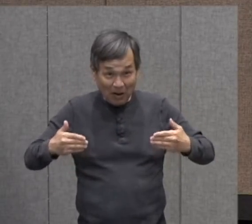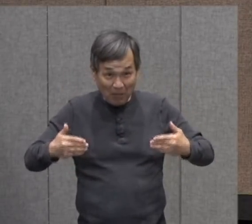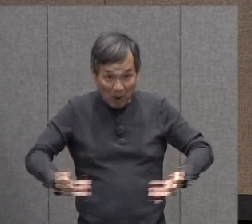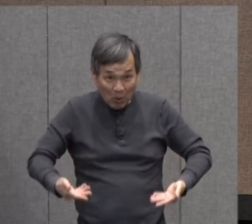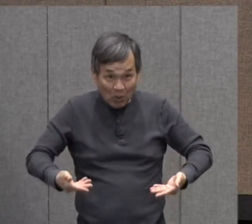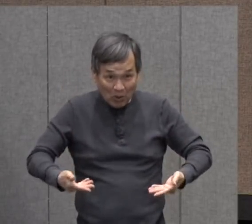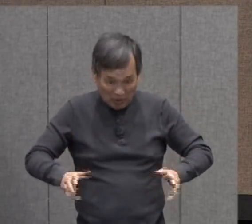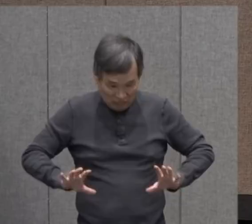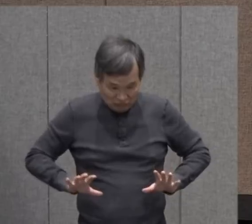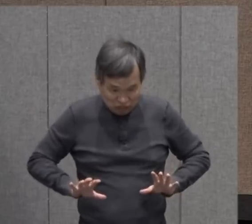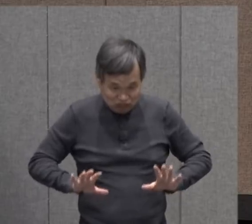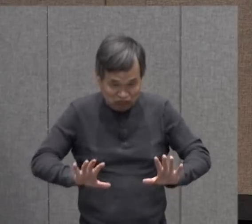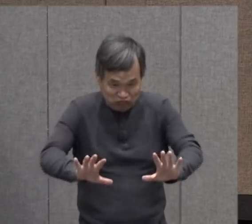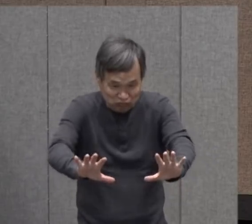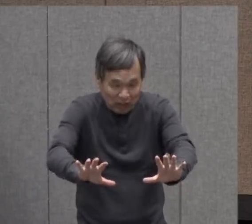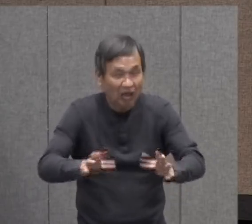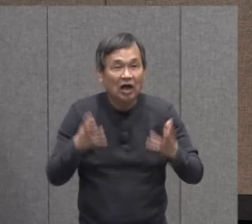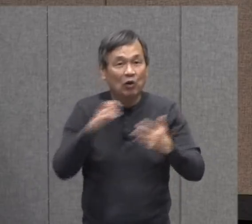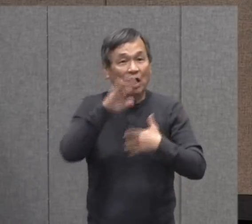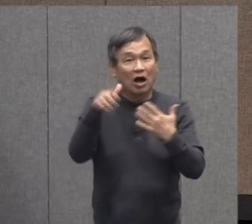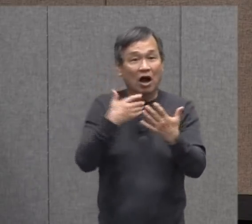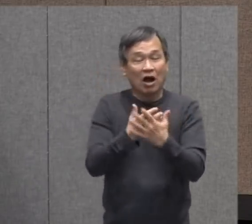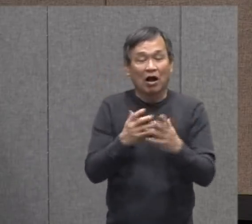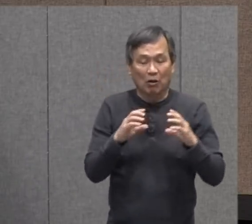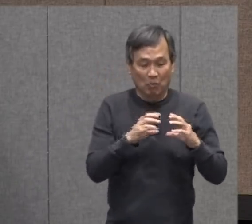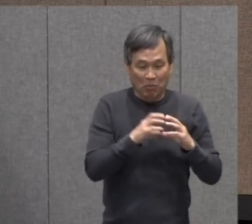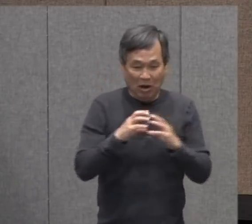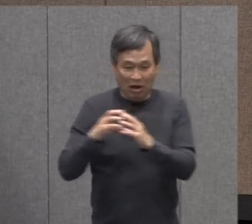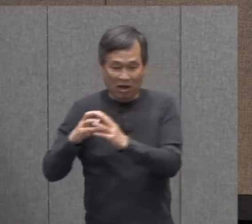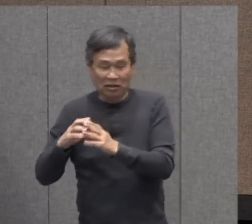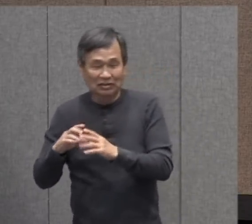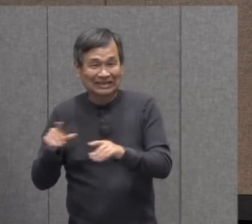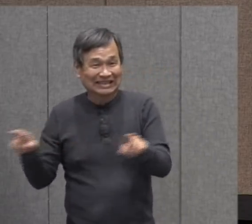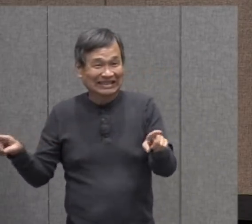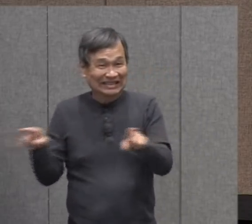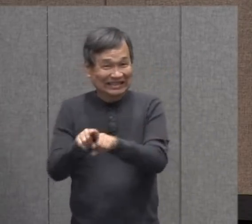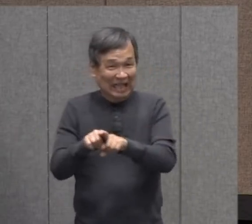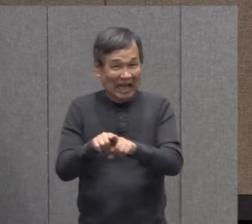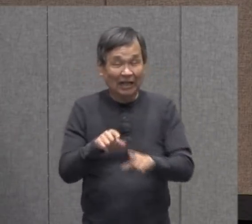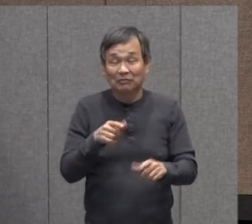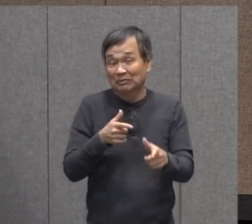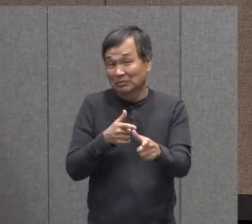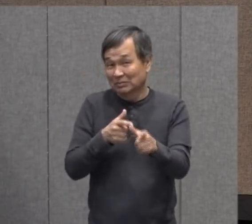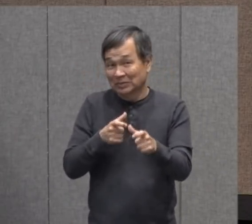So, if I want all of these objects to move at the same speed,